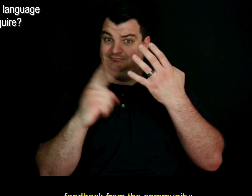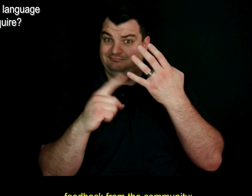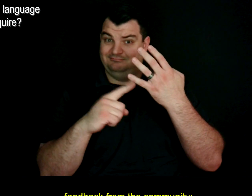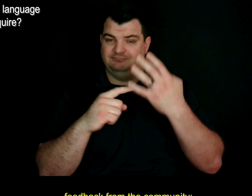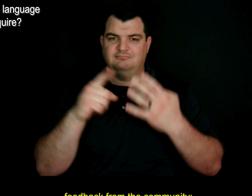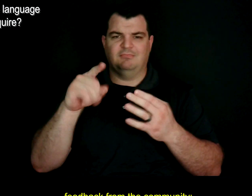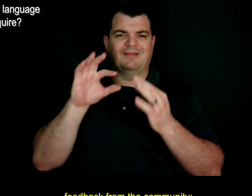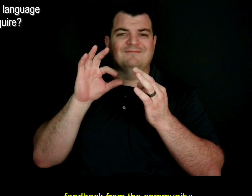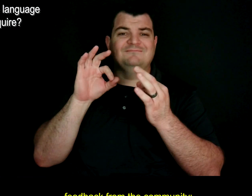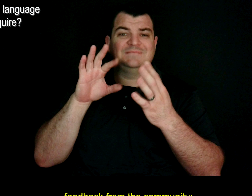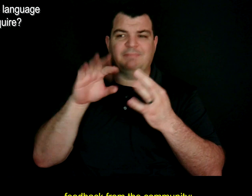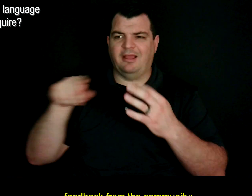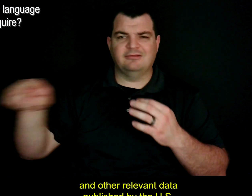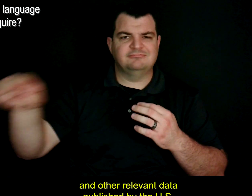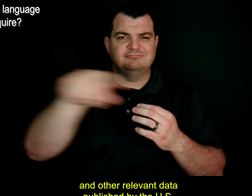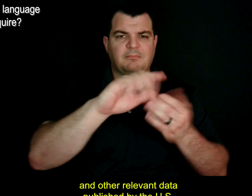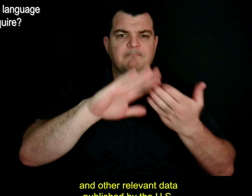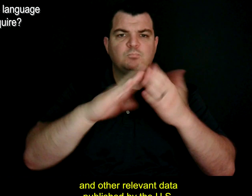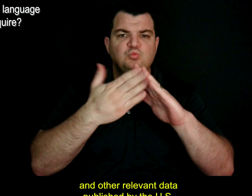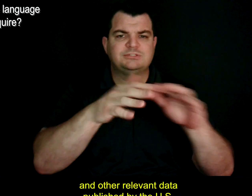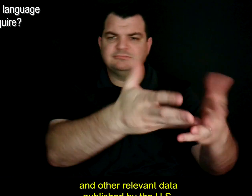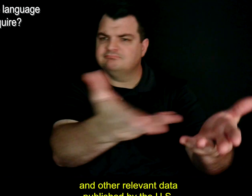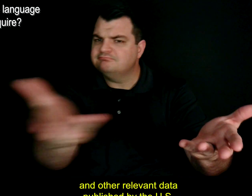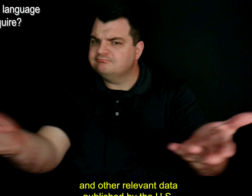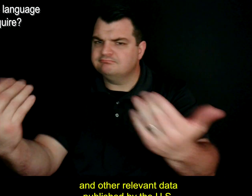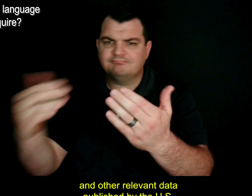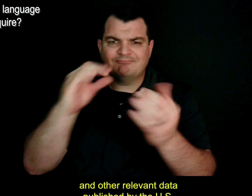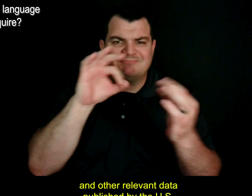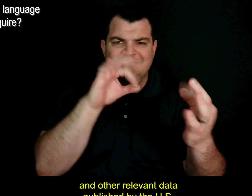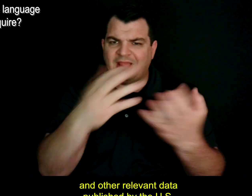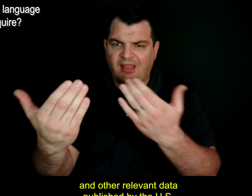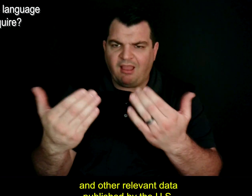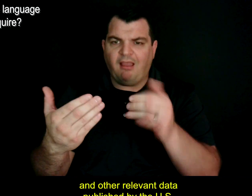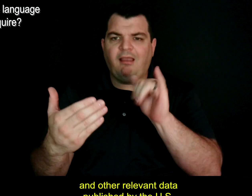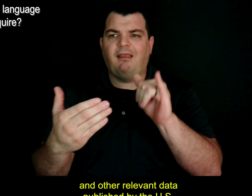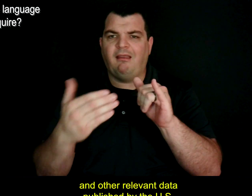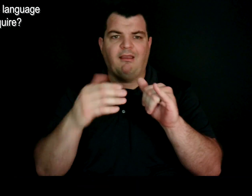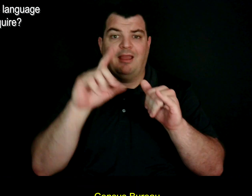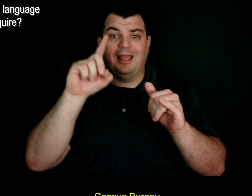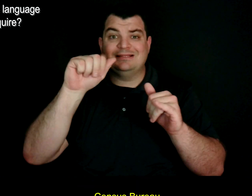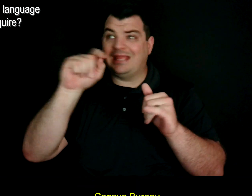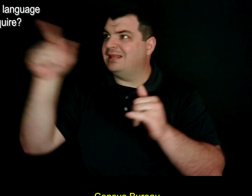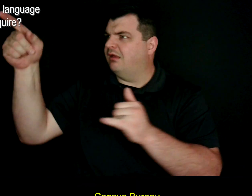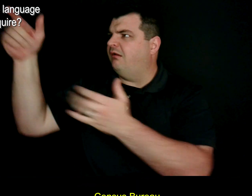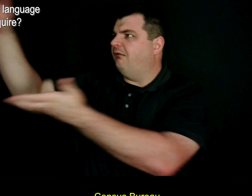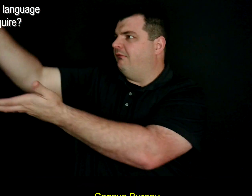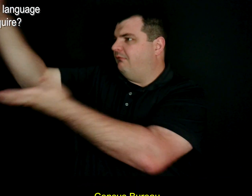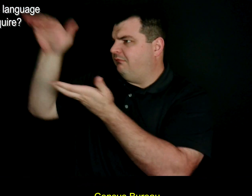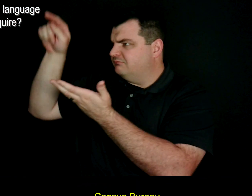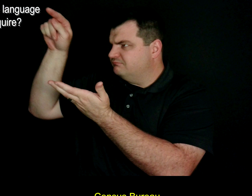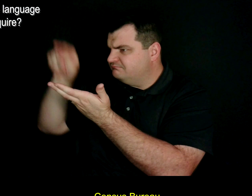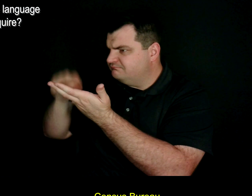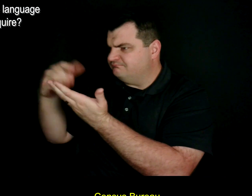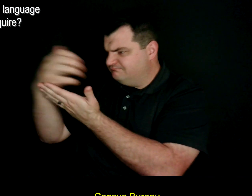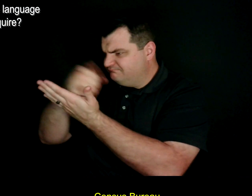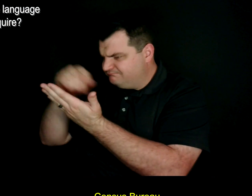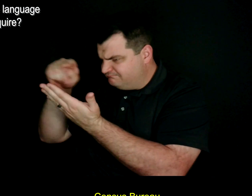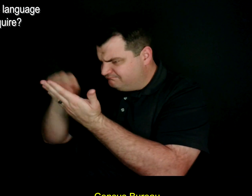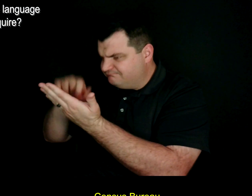feedback from the community; and other relevant data published by the U.S. Census Bureau.